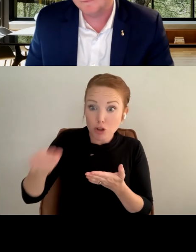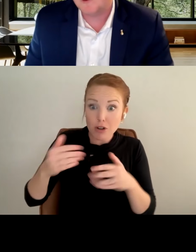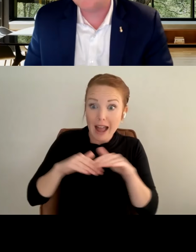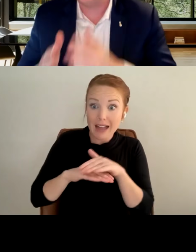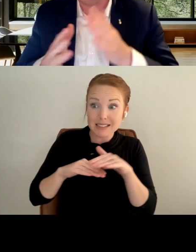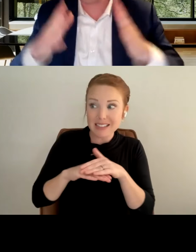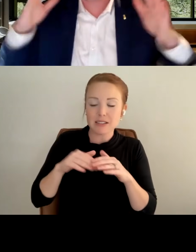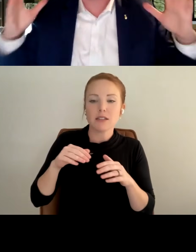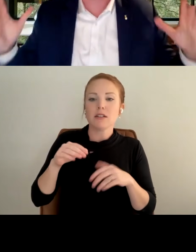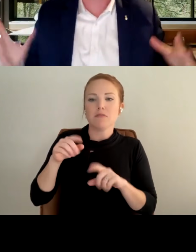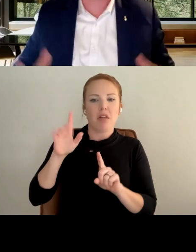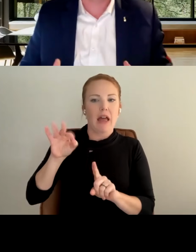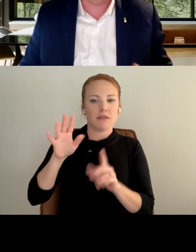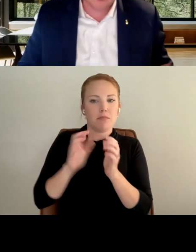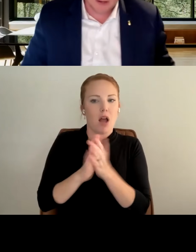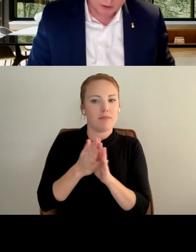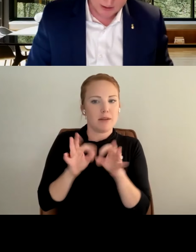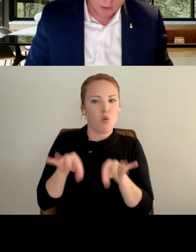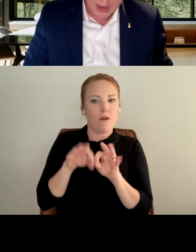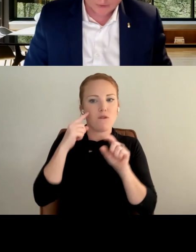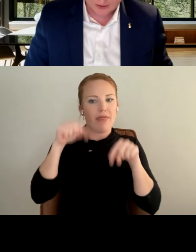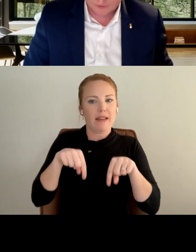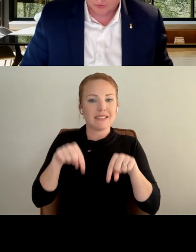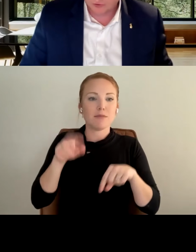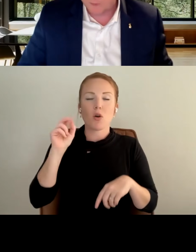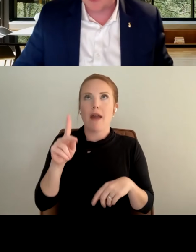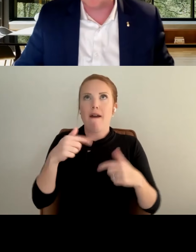When we think we want to go bigger we say okay, great I, as an individual contributor,